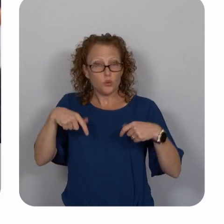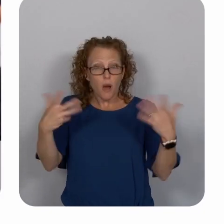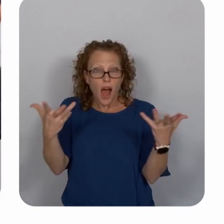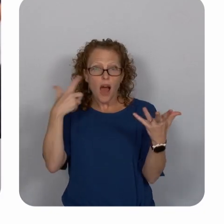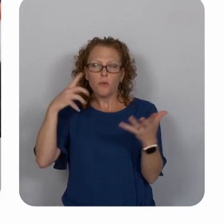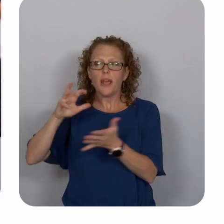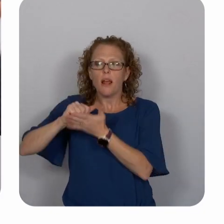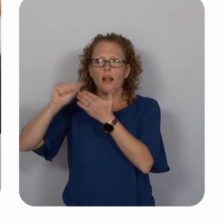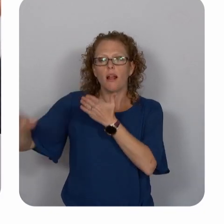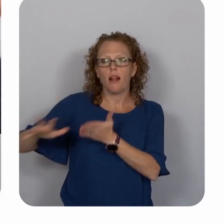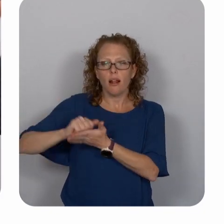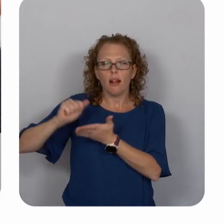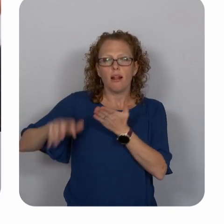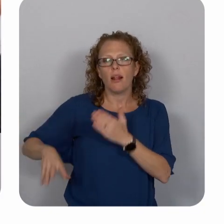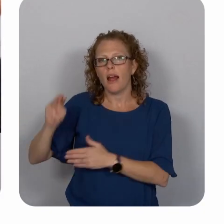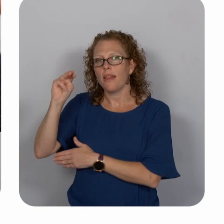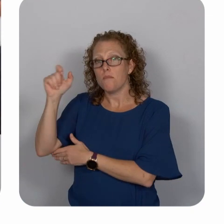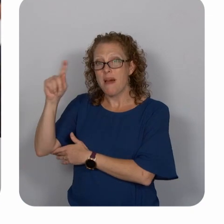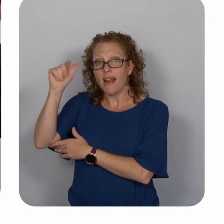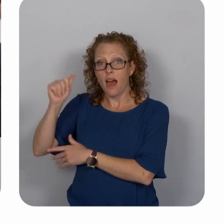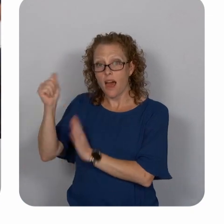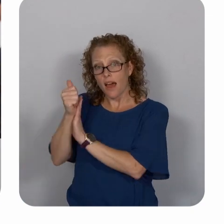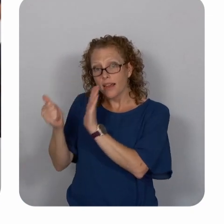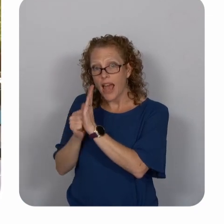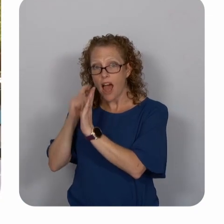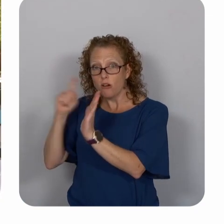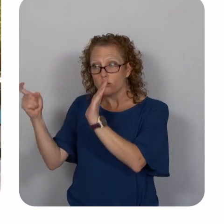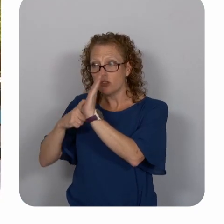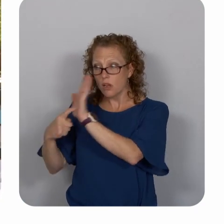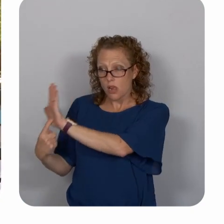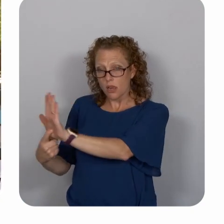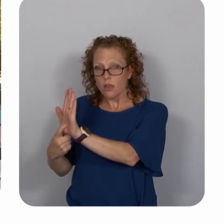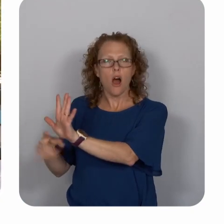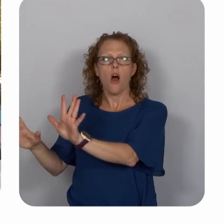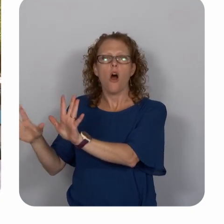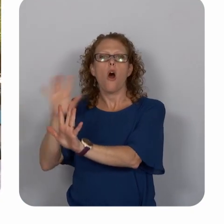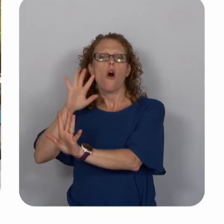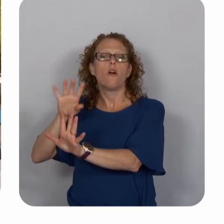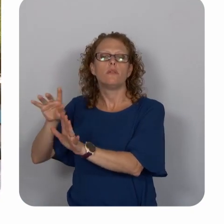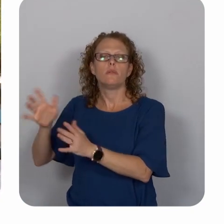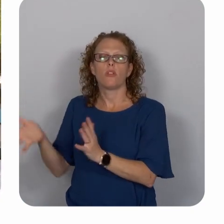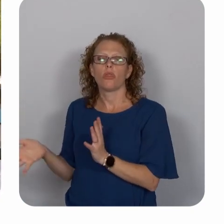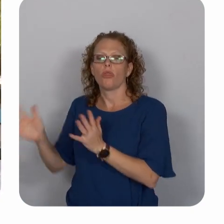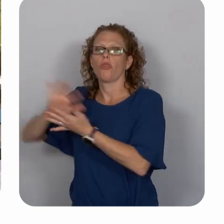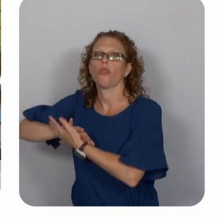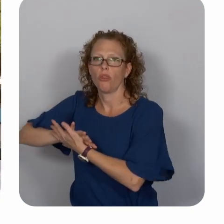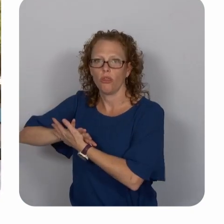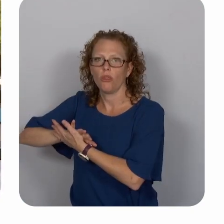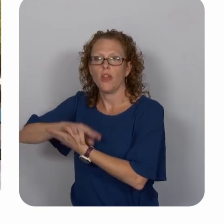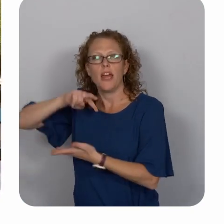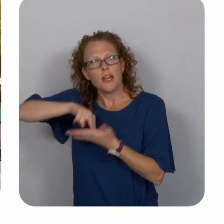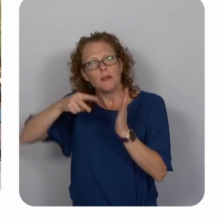and also take other steps to prevent models from outputting private information about private individuals.